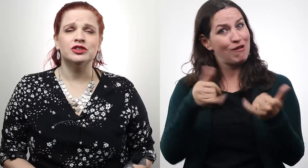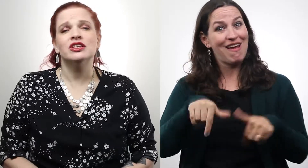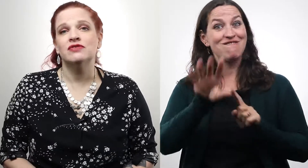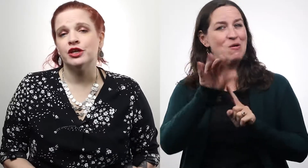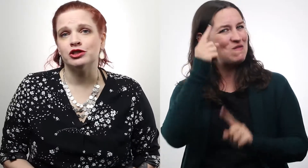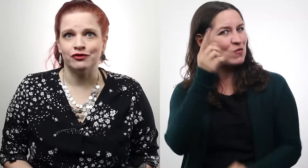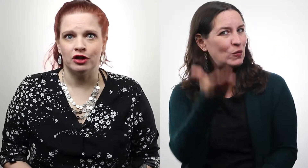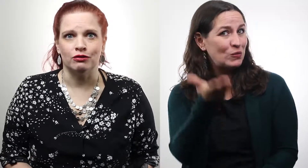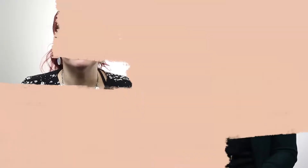So this video is for you.